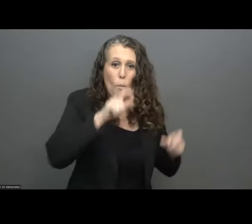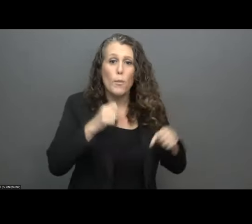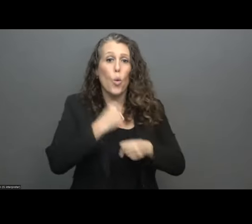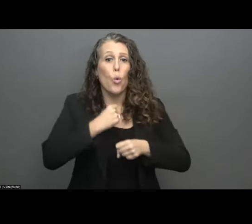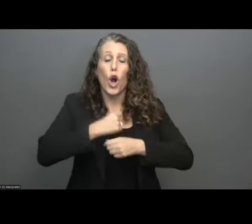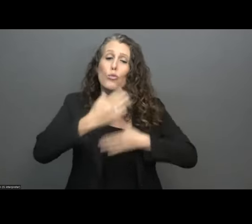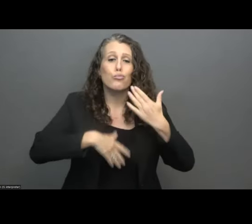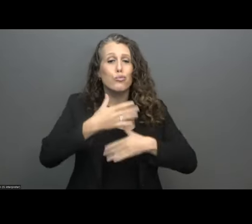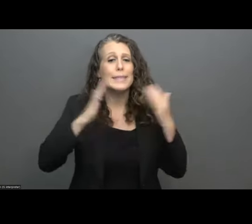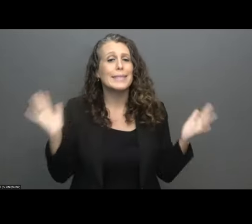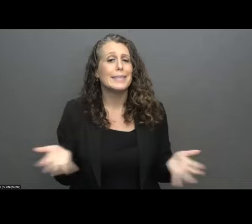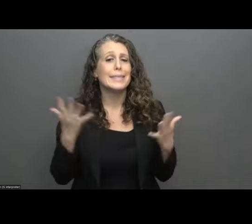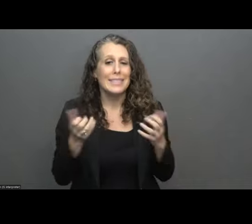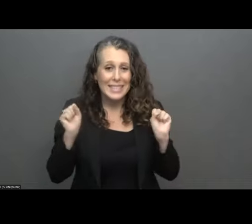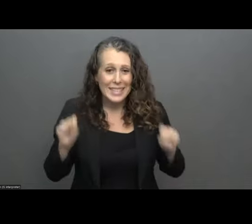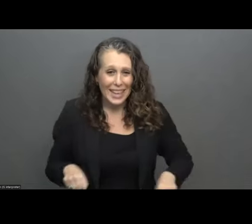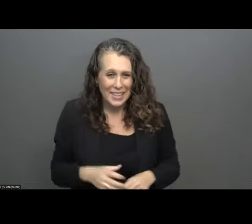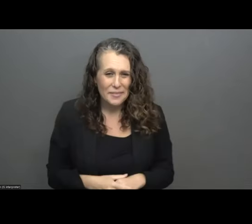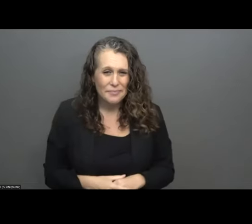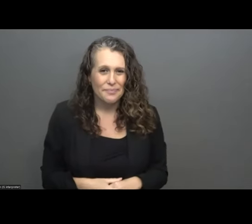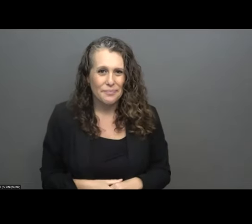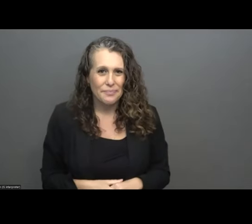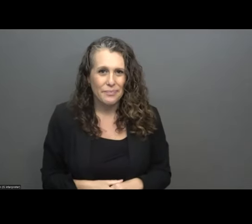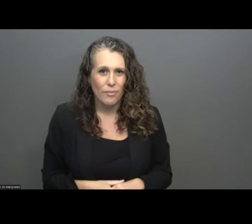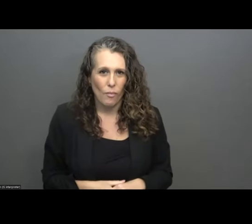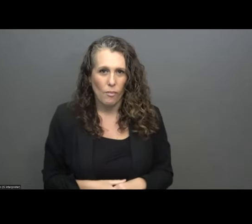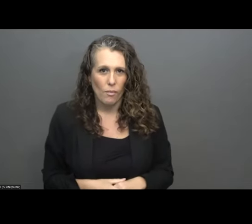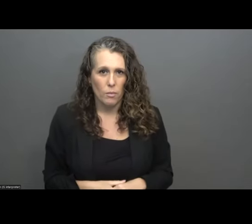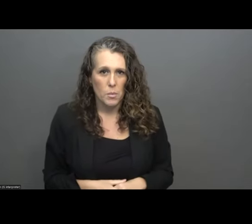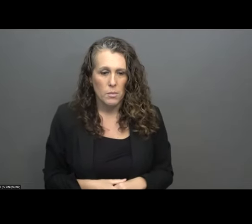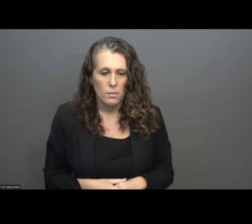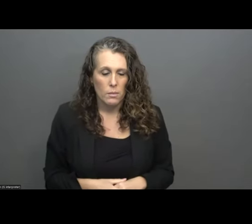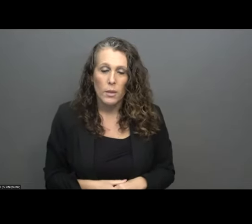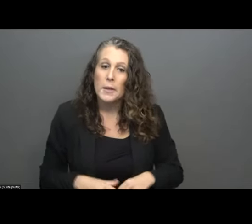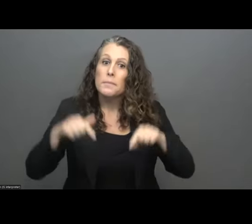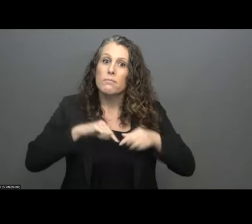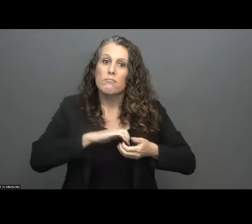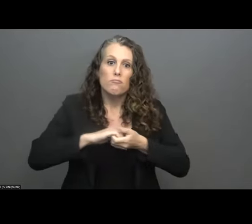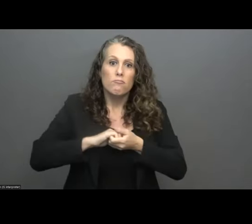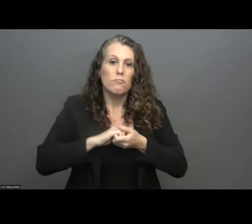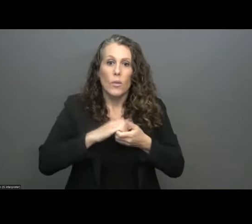09:47:25 We have built very strong partnerships with organizations like the ILO and other